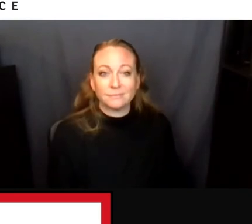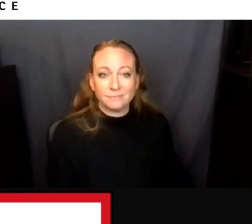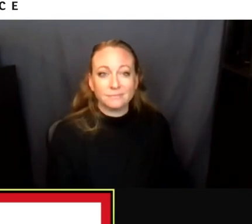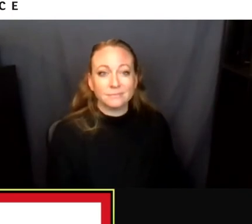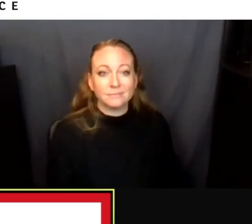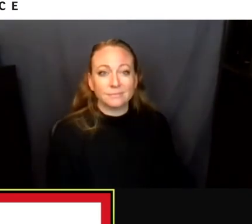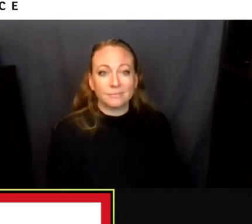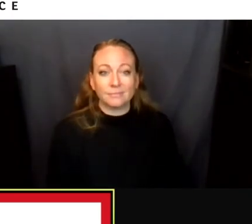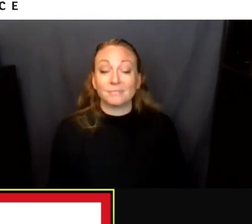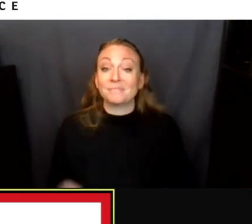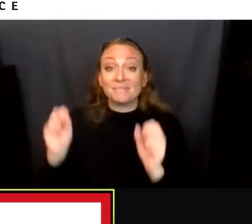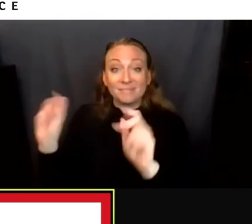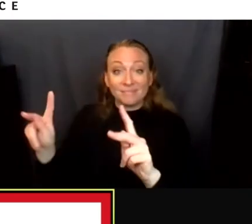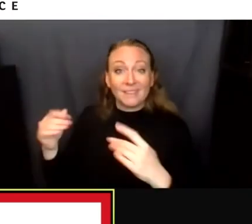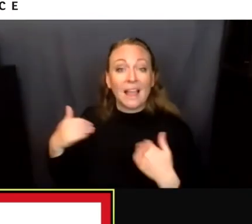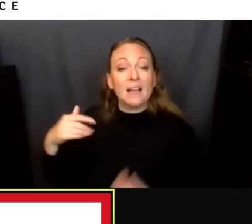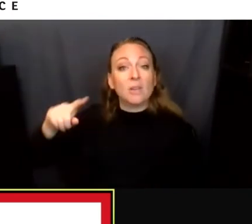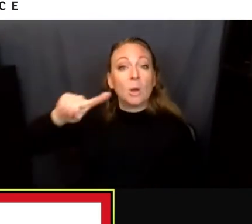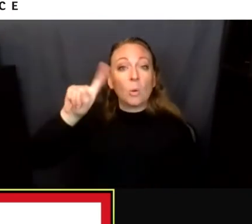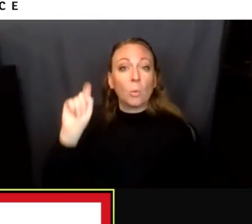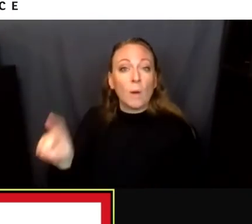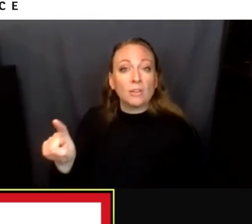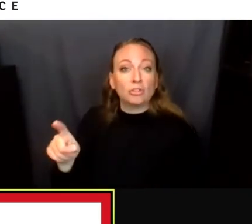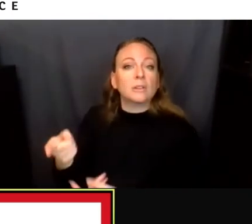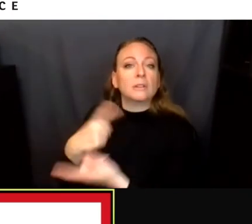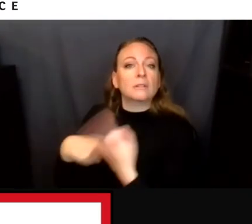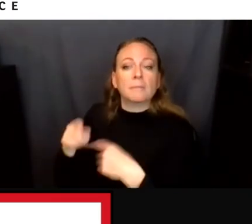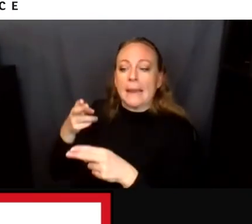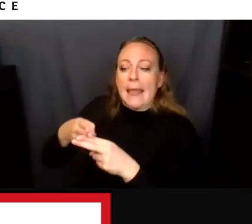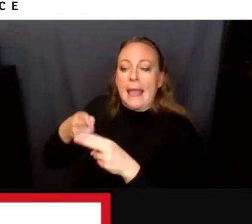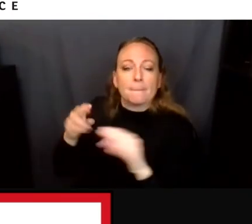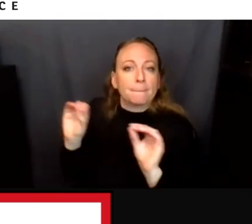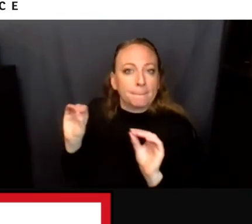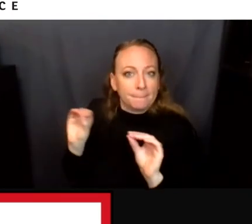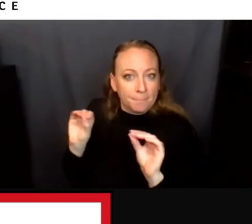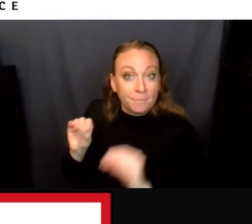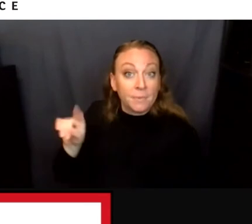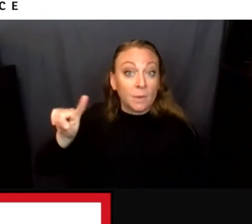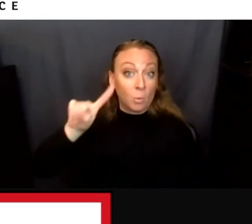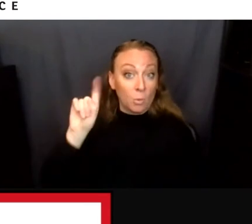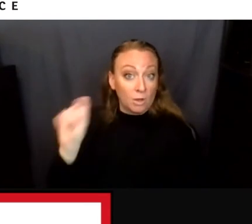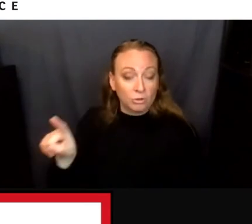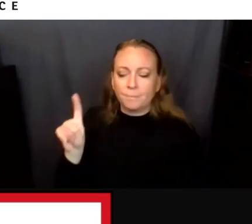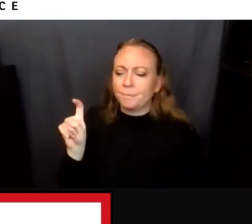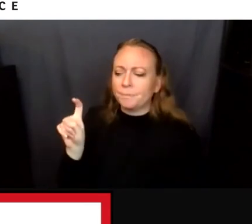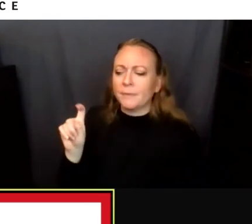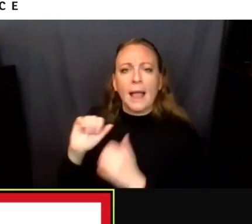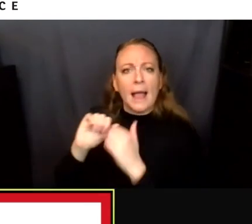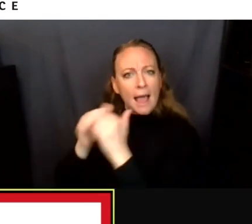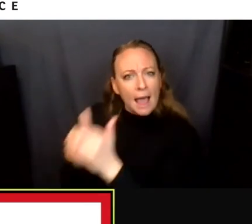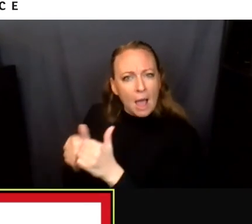Okay, we have a question that came in anonymously, and it is, how can you still believe in the Catholic church